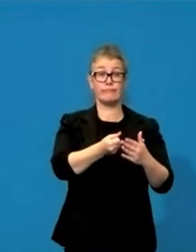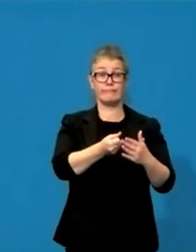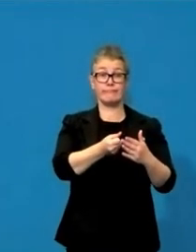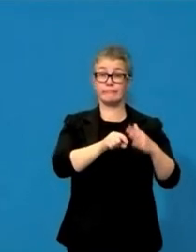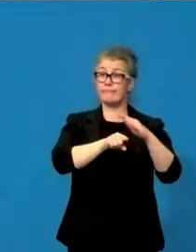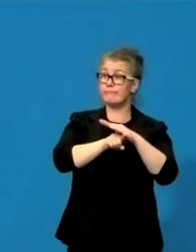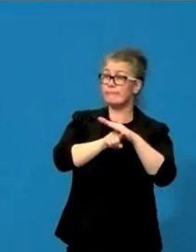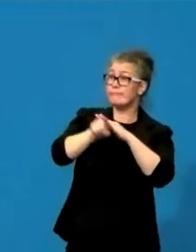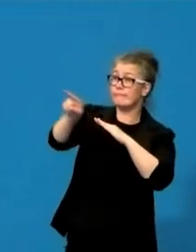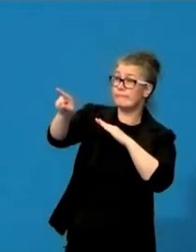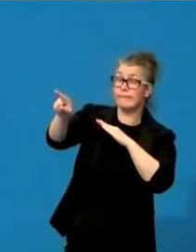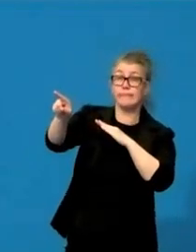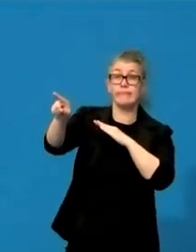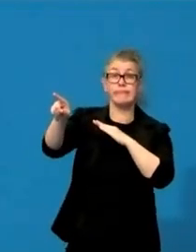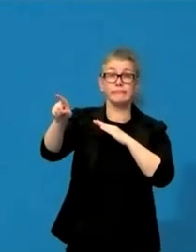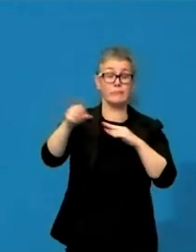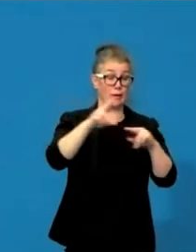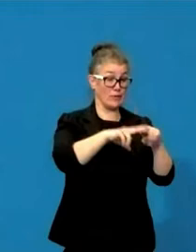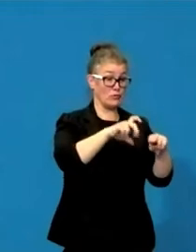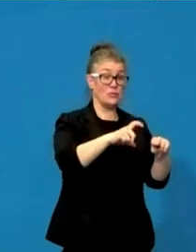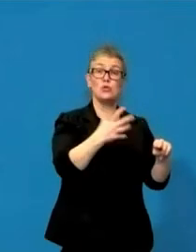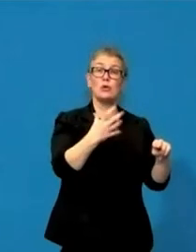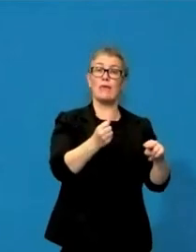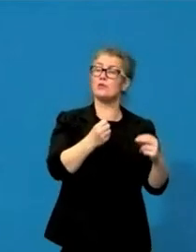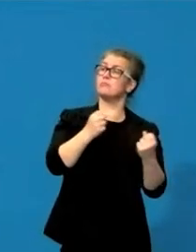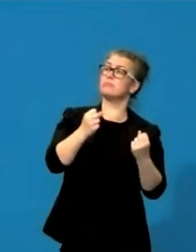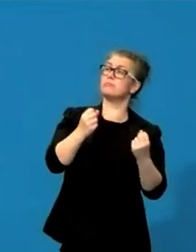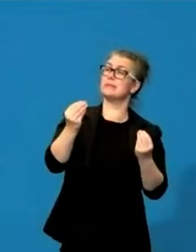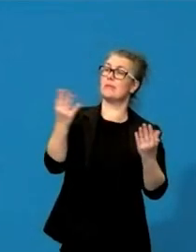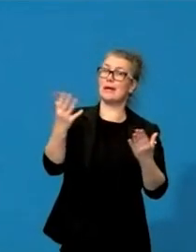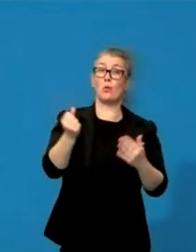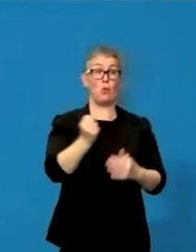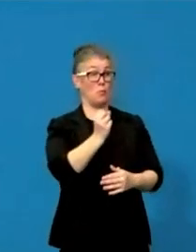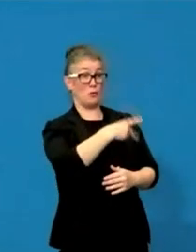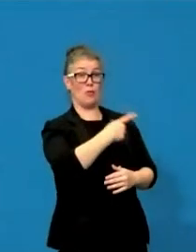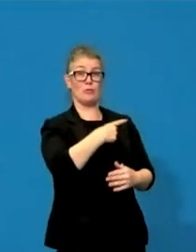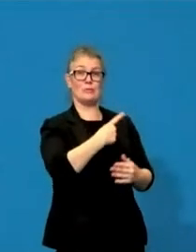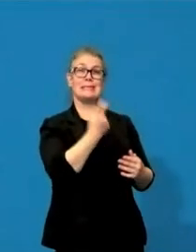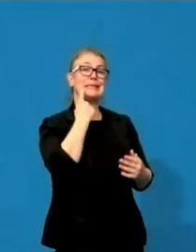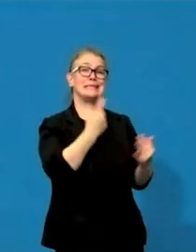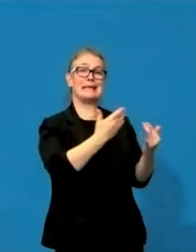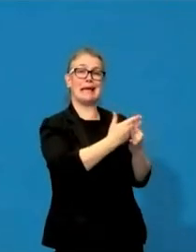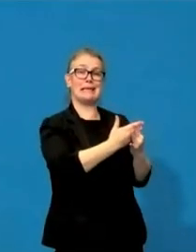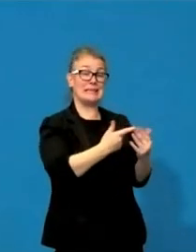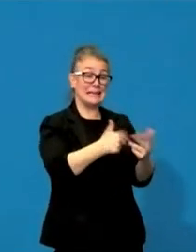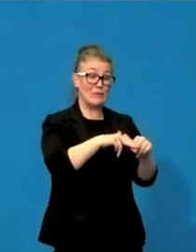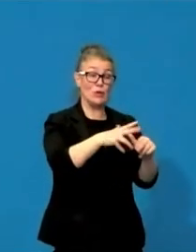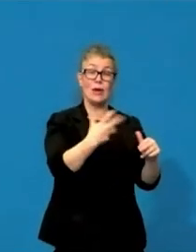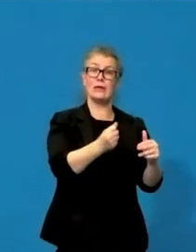just around the corner, like you say in Perth, that's it's easy access, what would it mean to be off Country?